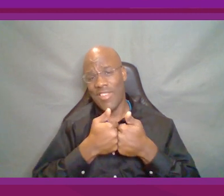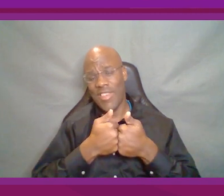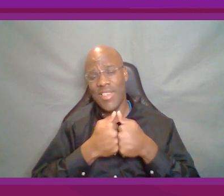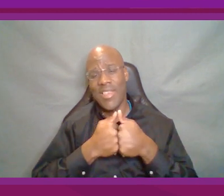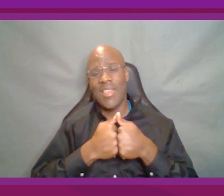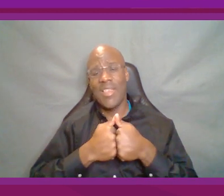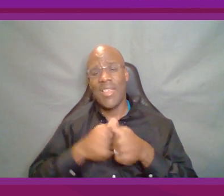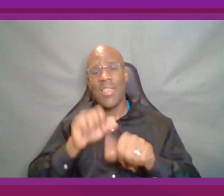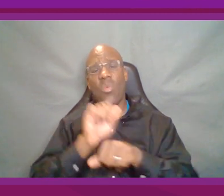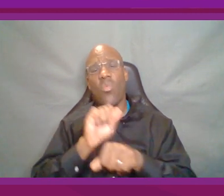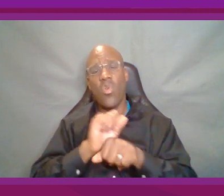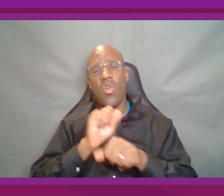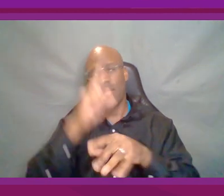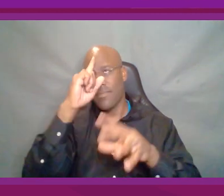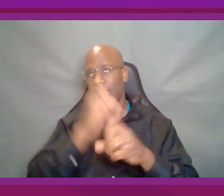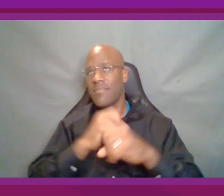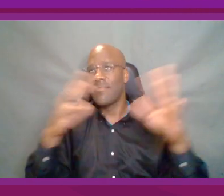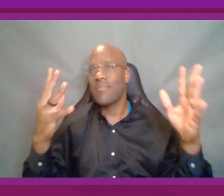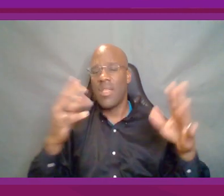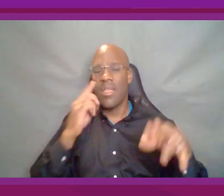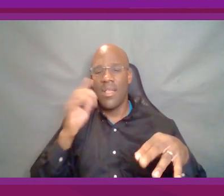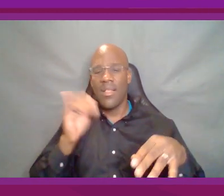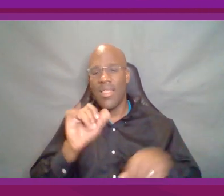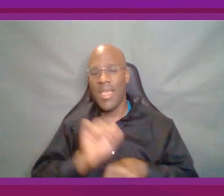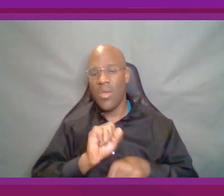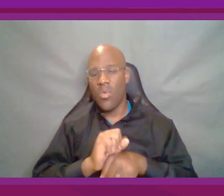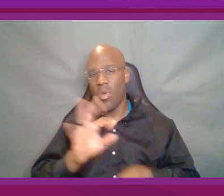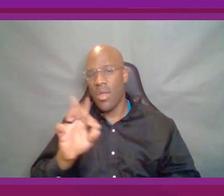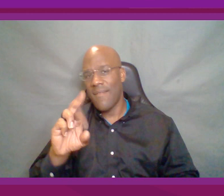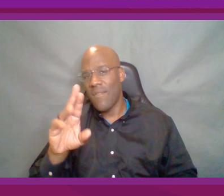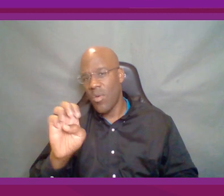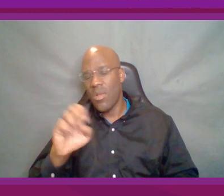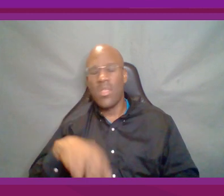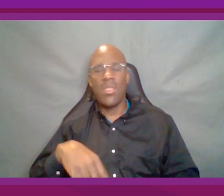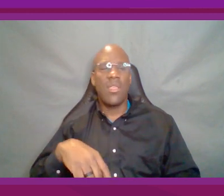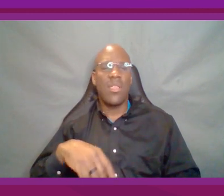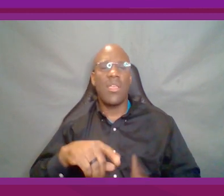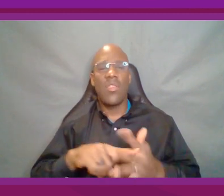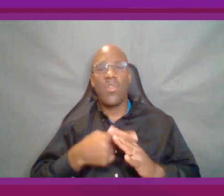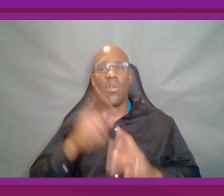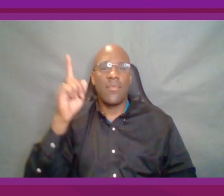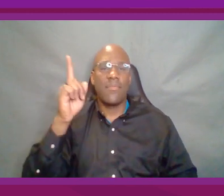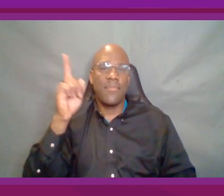what is considered a workforce or a talent or how to really capture the market - it starts from